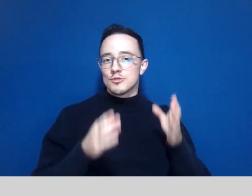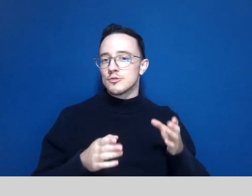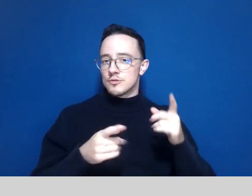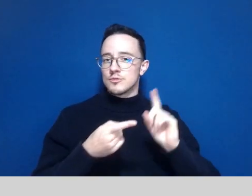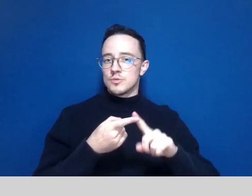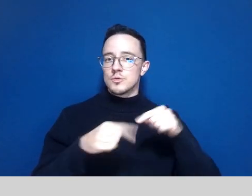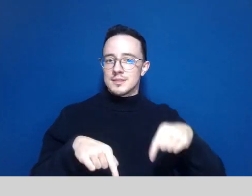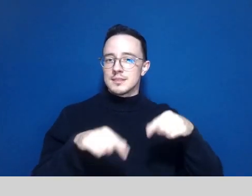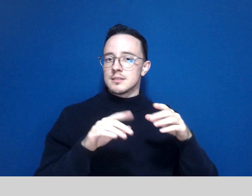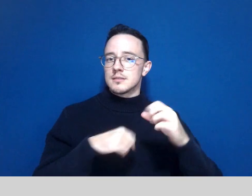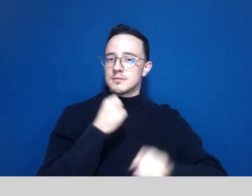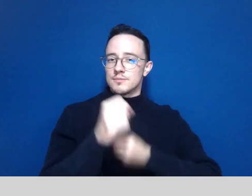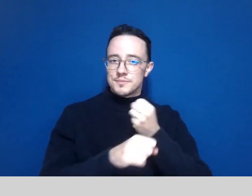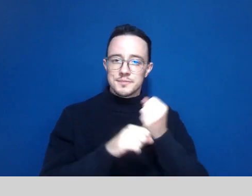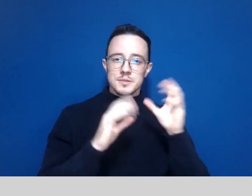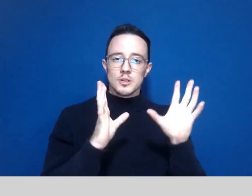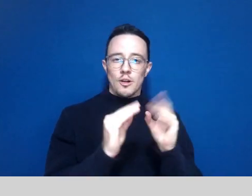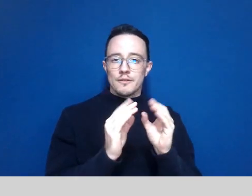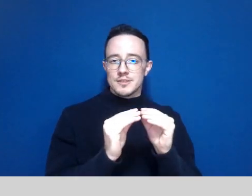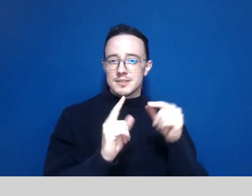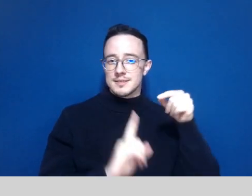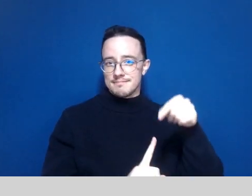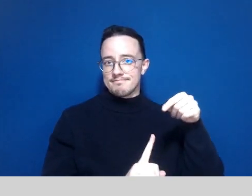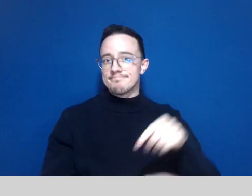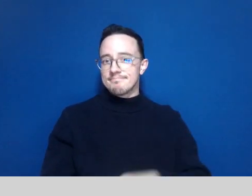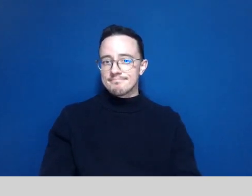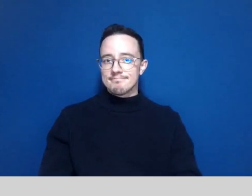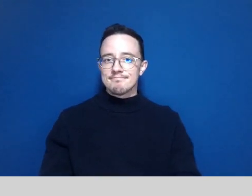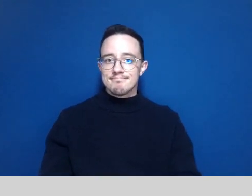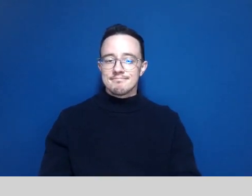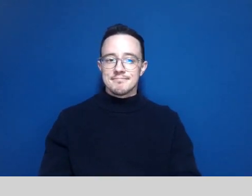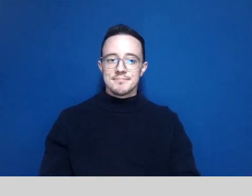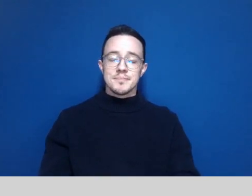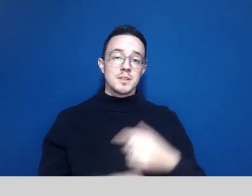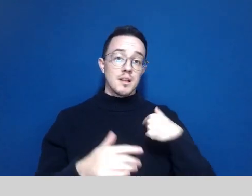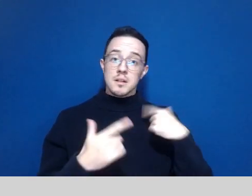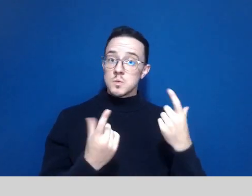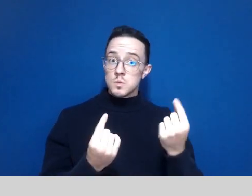to the conference community where I often do transcriptions